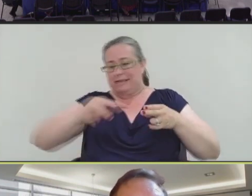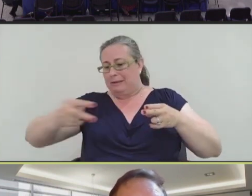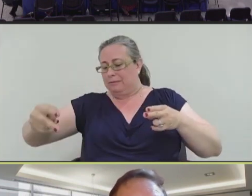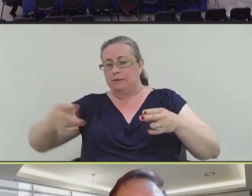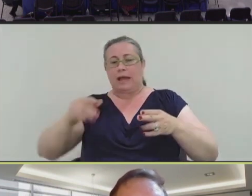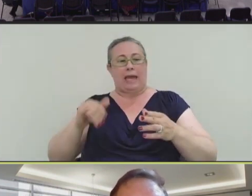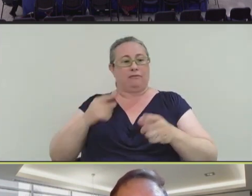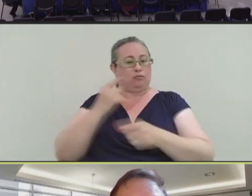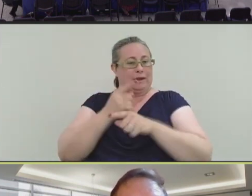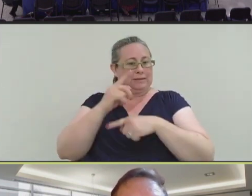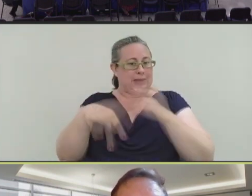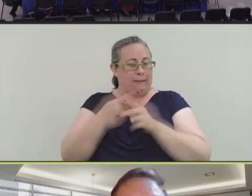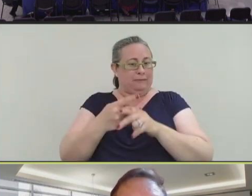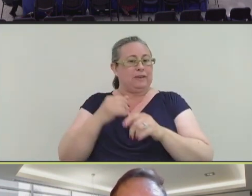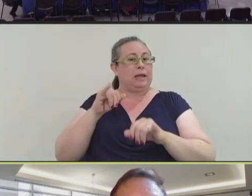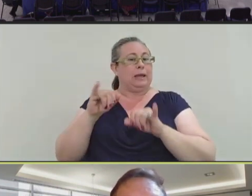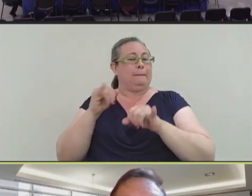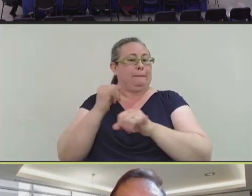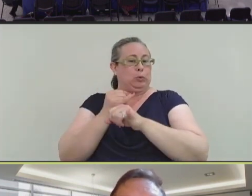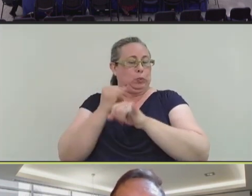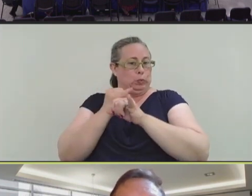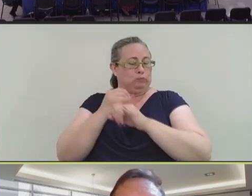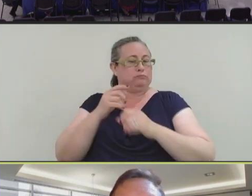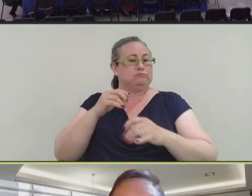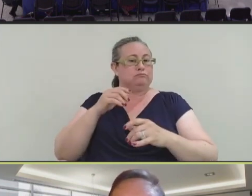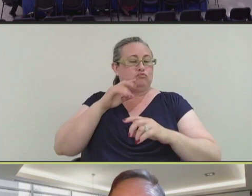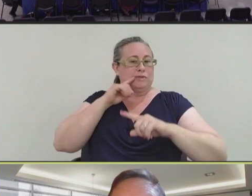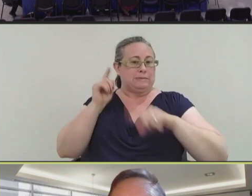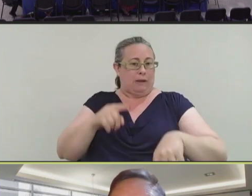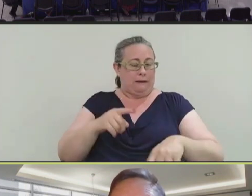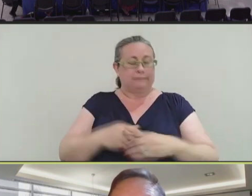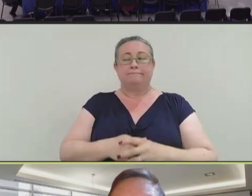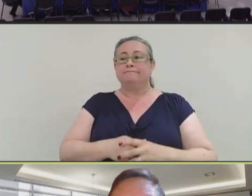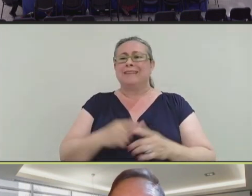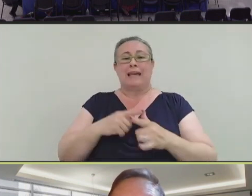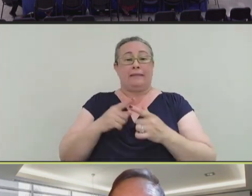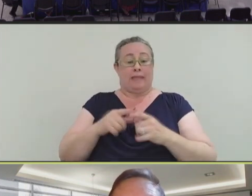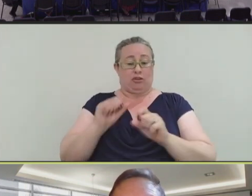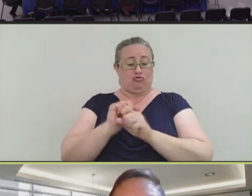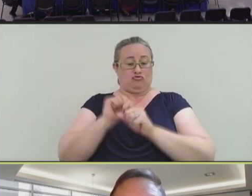type one selective responses, and basically create a multi-antigen